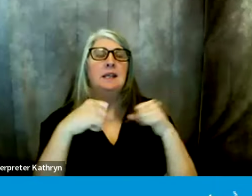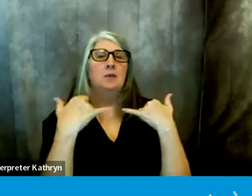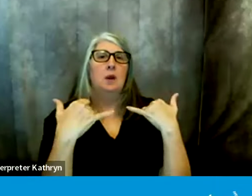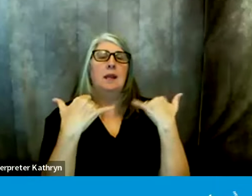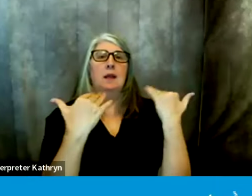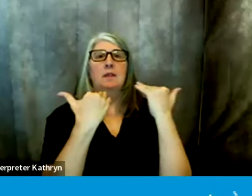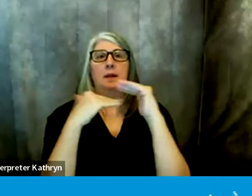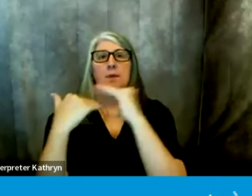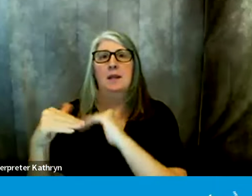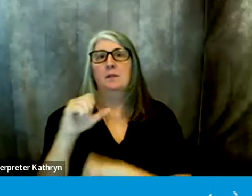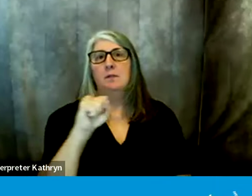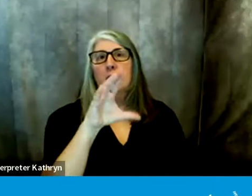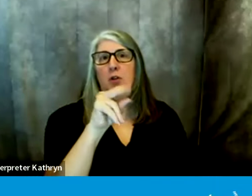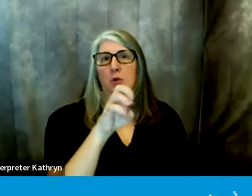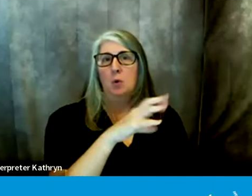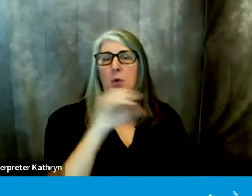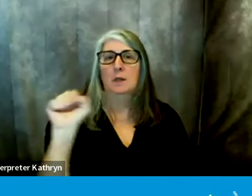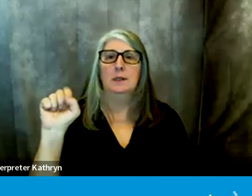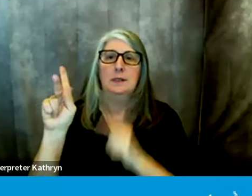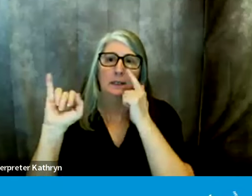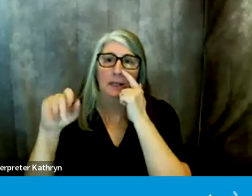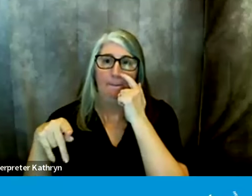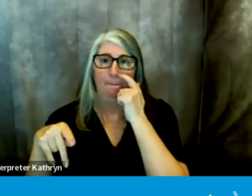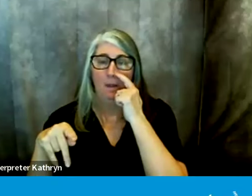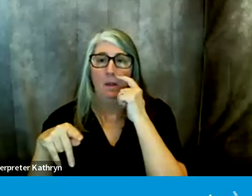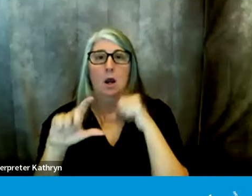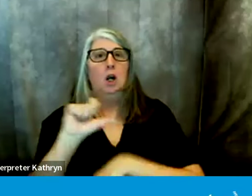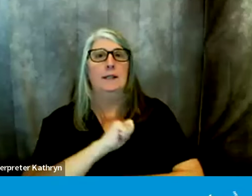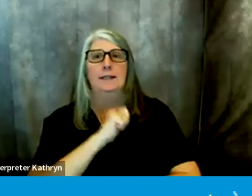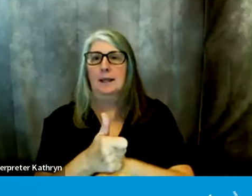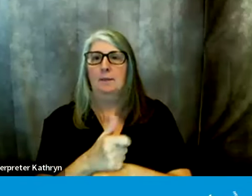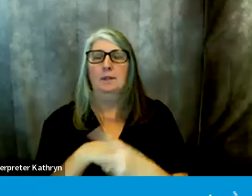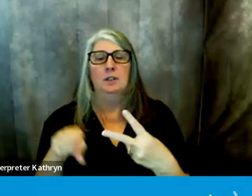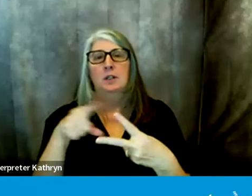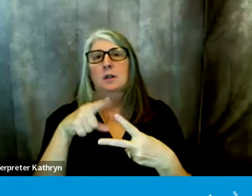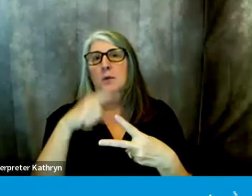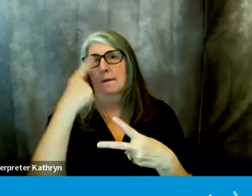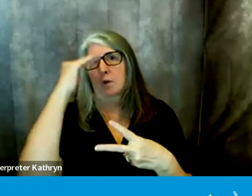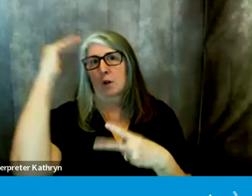are established, where SCONE is intended to treat neurogenic bladder in adults living with spinal cord injury, stroke and MS.